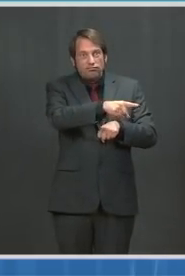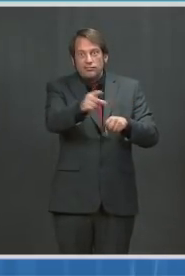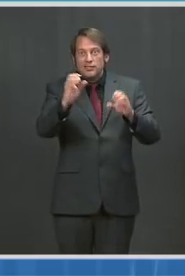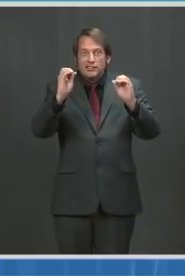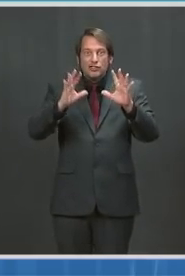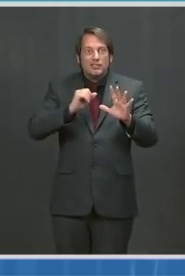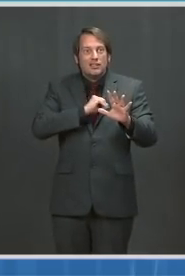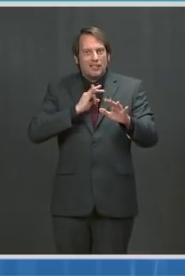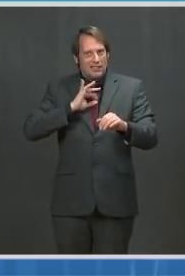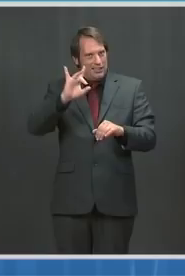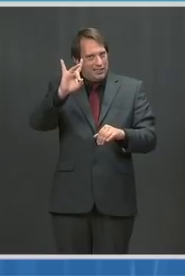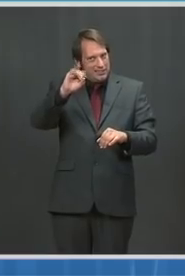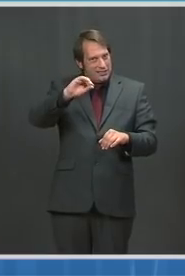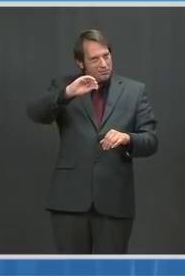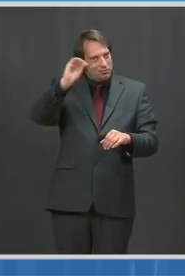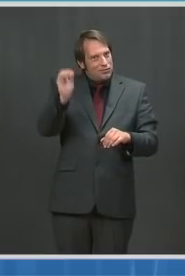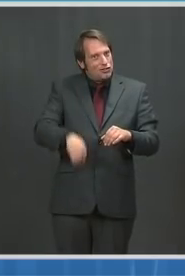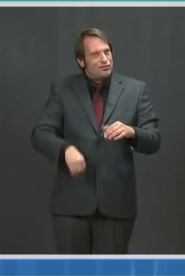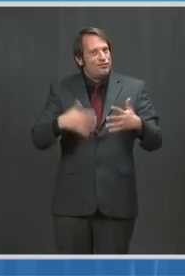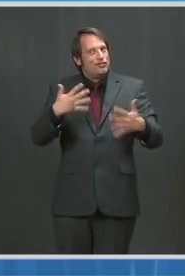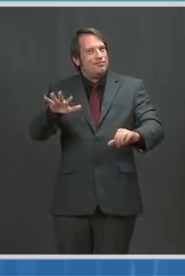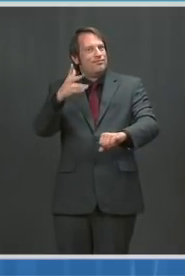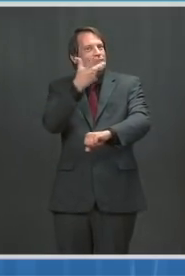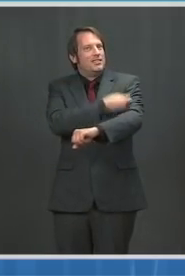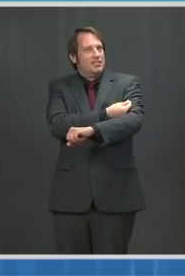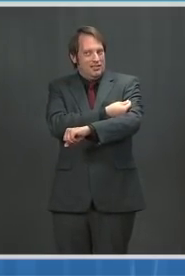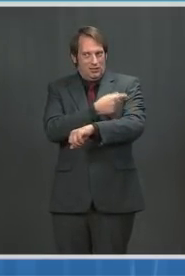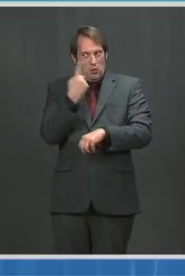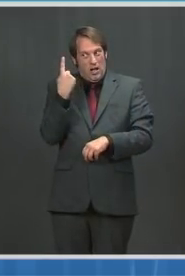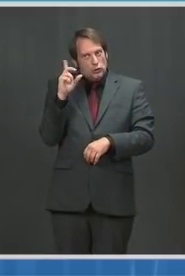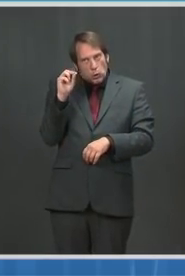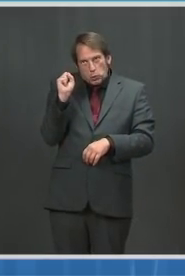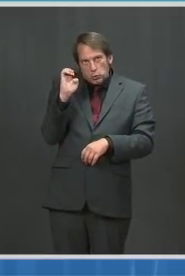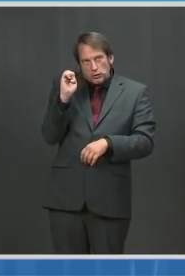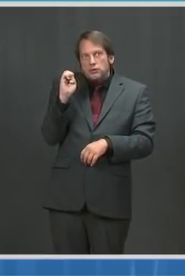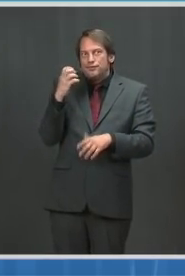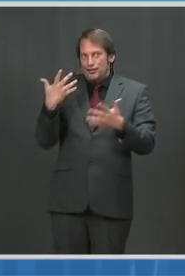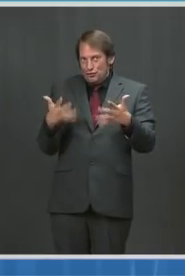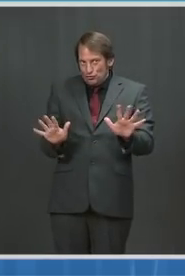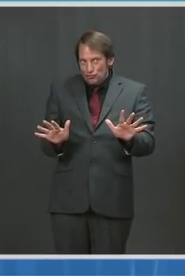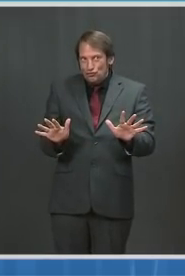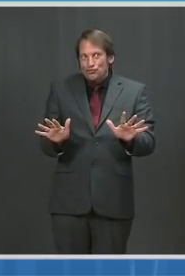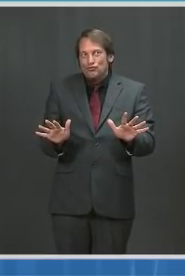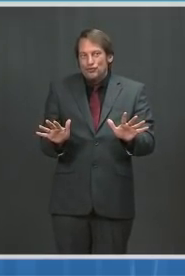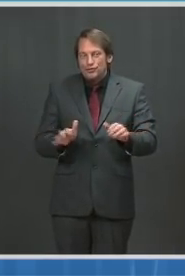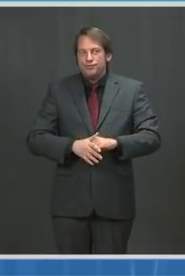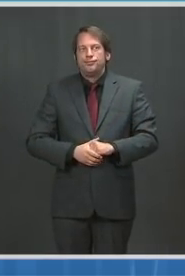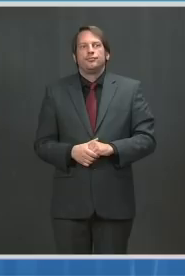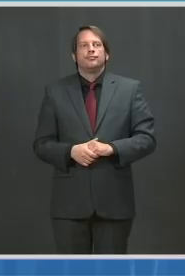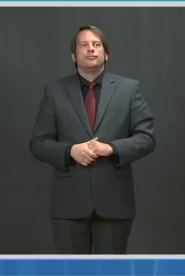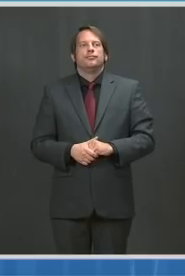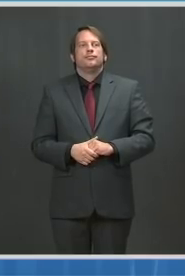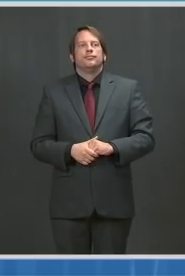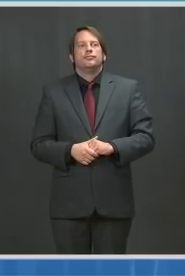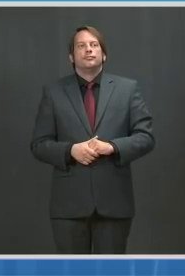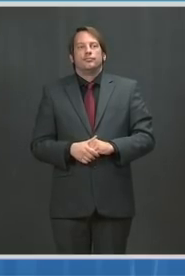had received at least one dose of a COVID-19 vaccine. That's nearly 8 million people educating our children